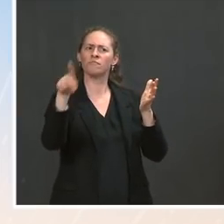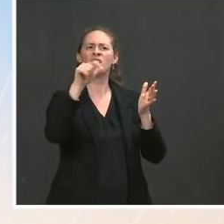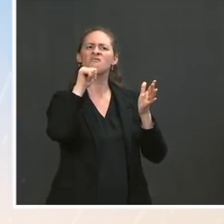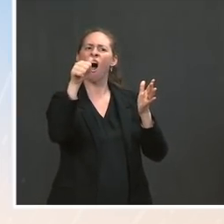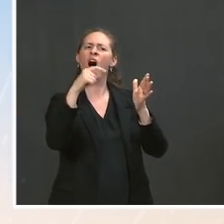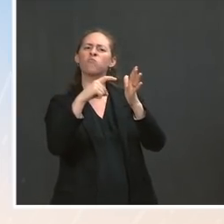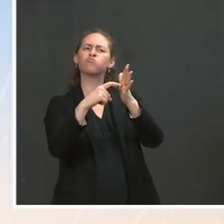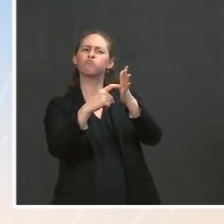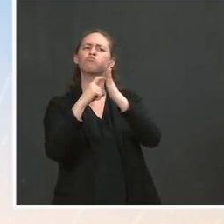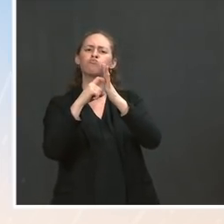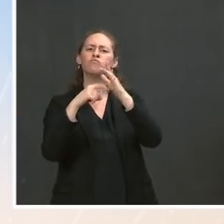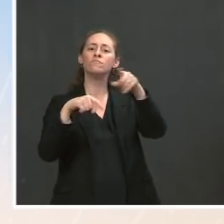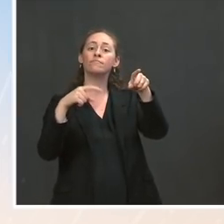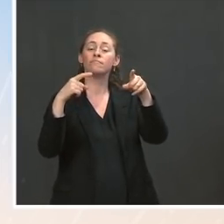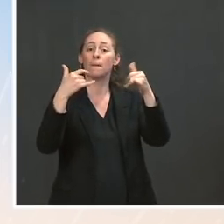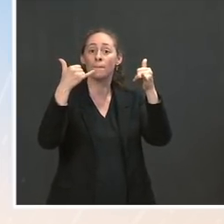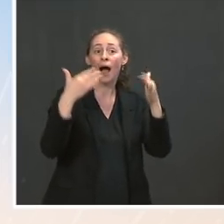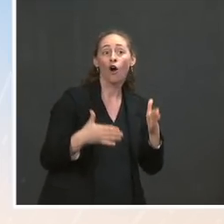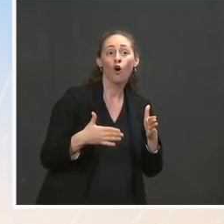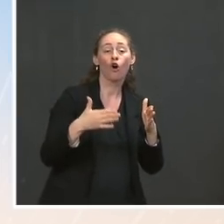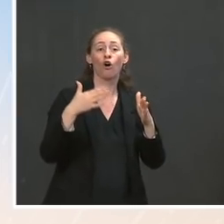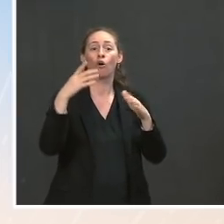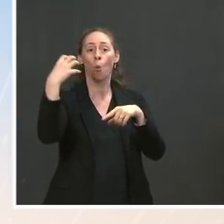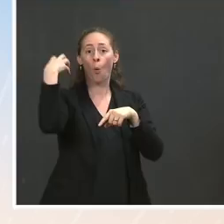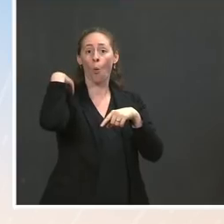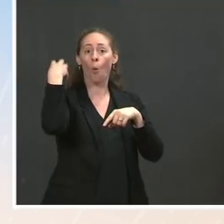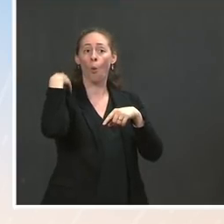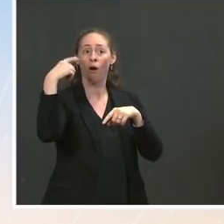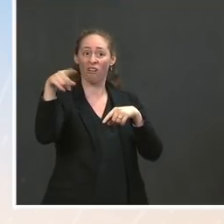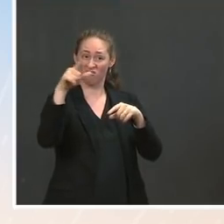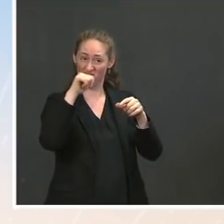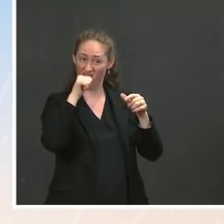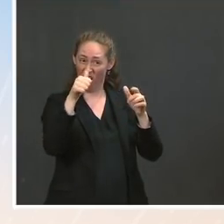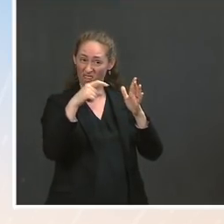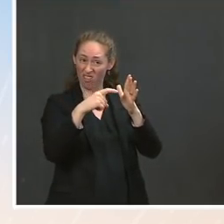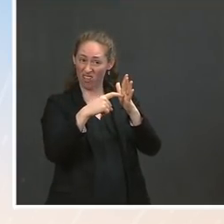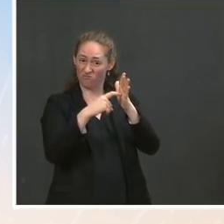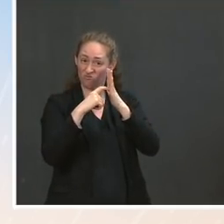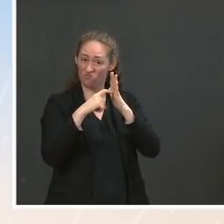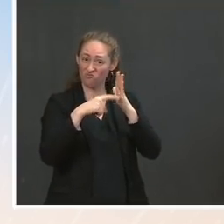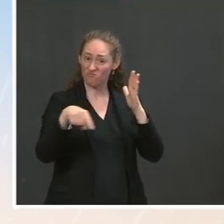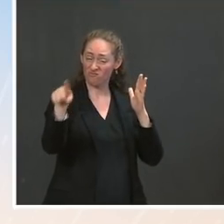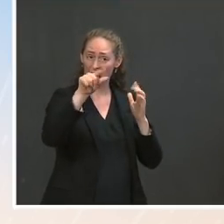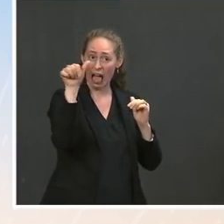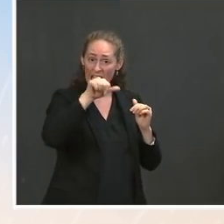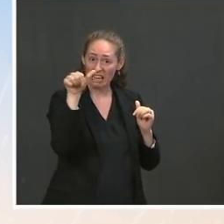Is that a mistake? And should this vaccine be required for athletes? Ms. Psaki: Well, I would certainly --